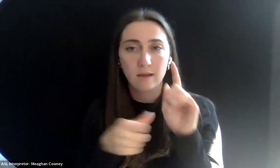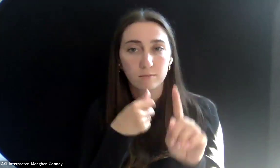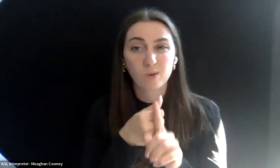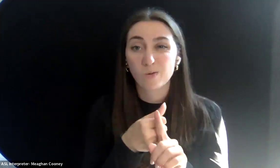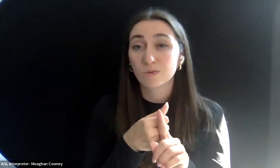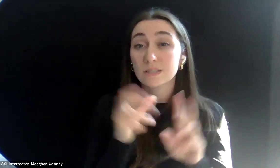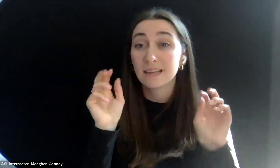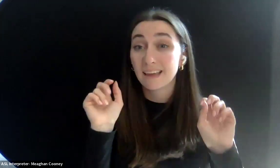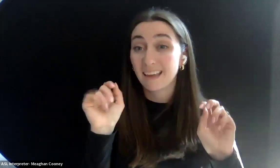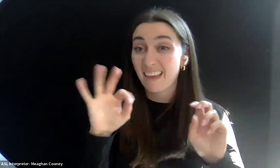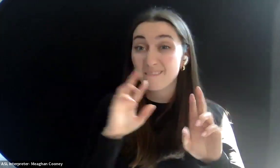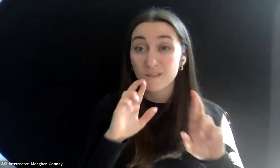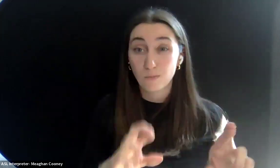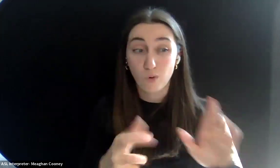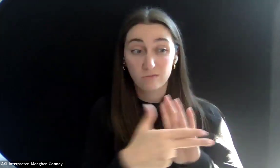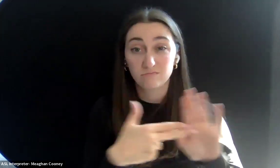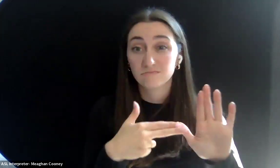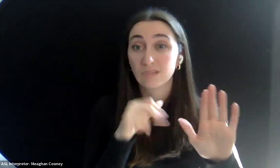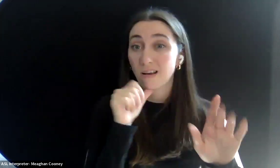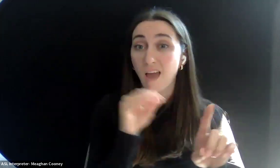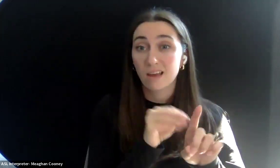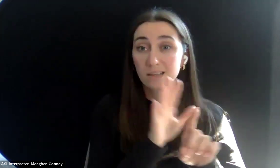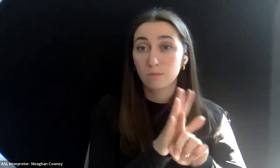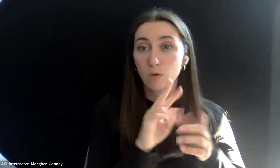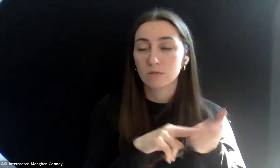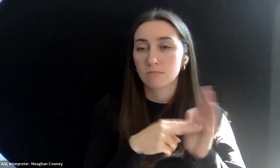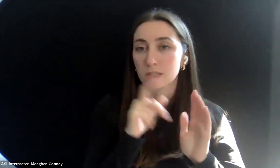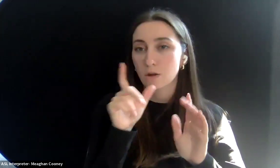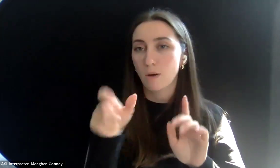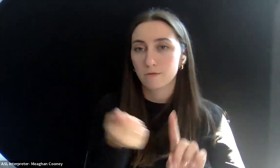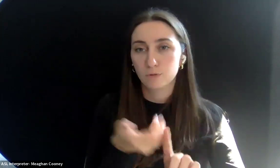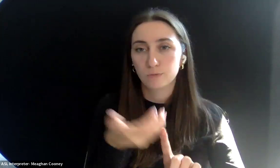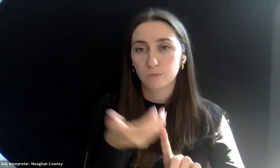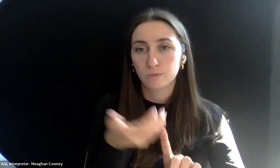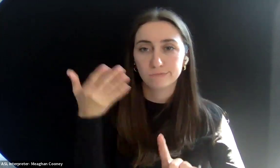would not have to address that climate parameter. Next slide.